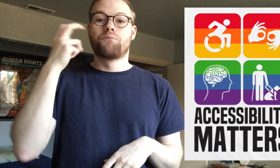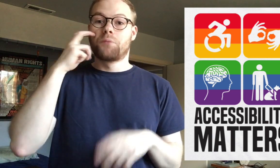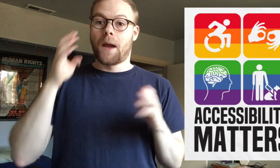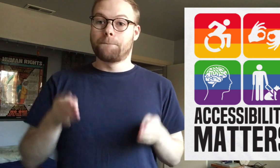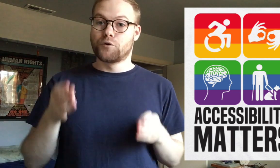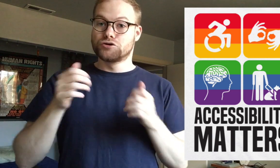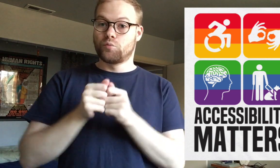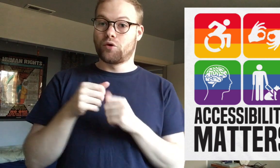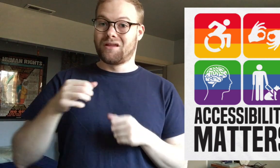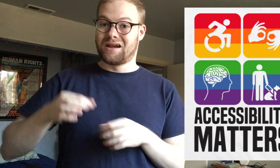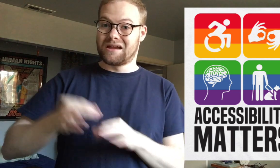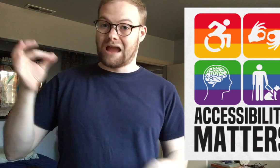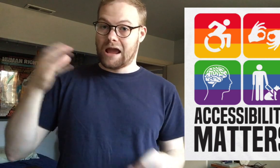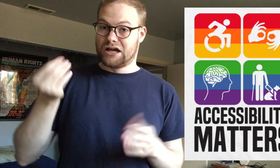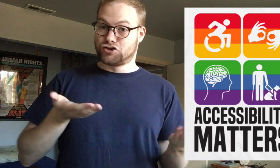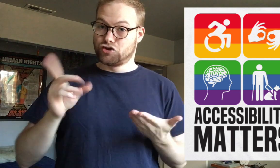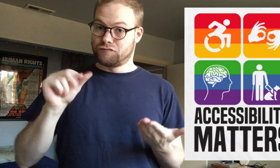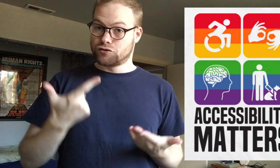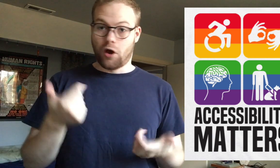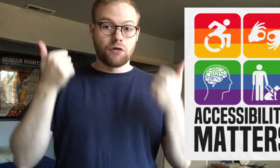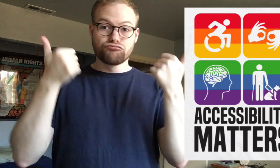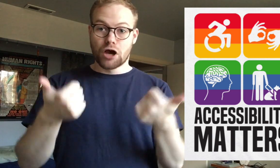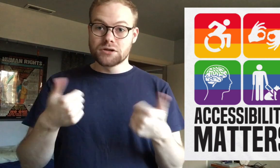A blind person with a cane and a service dog, great.